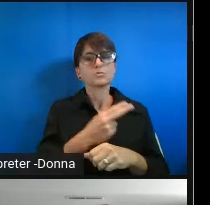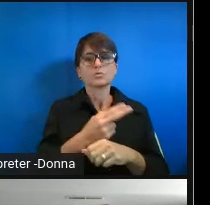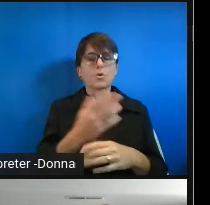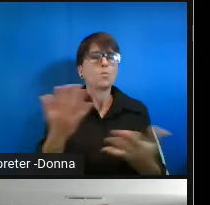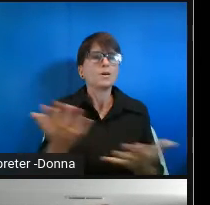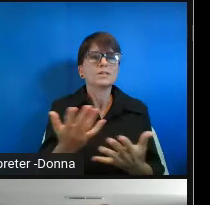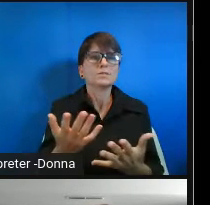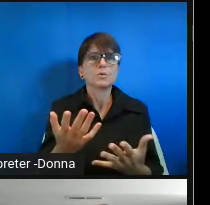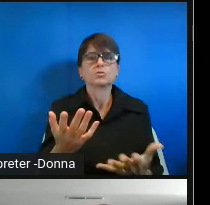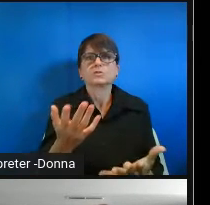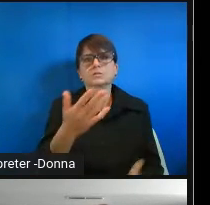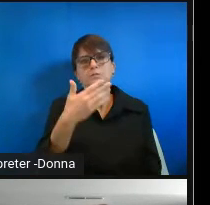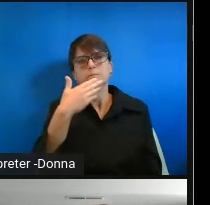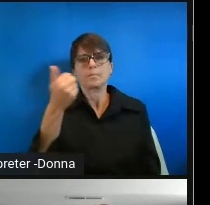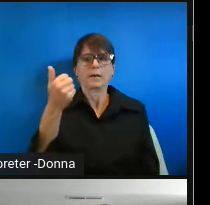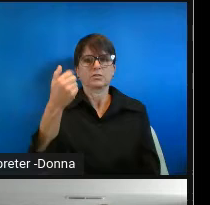and all users to access our content.